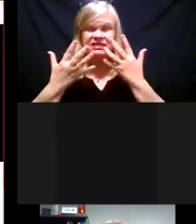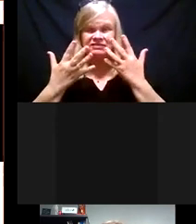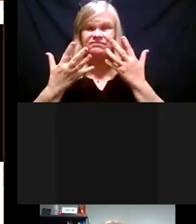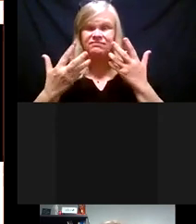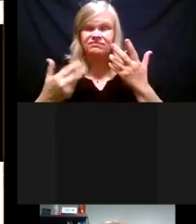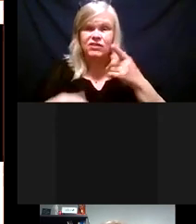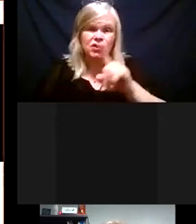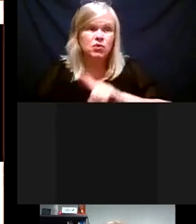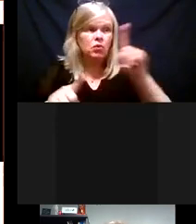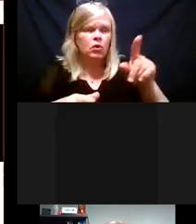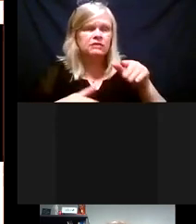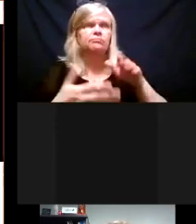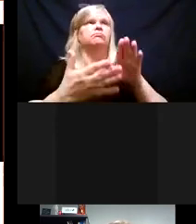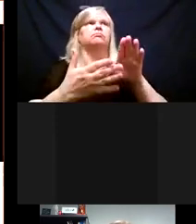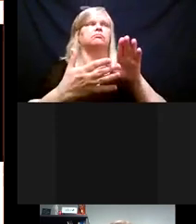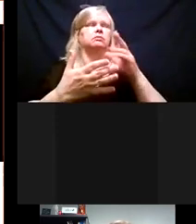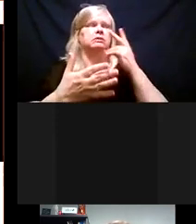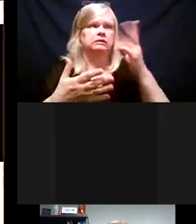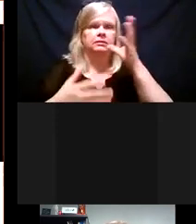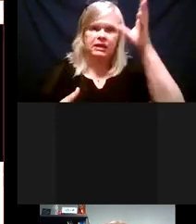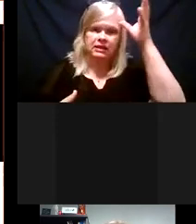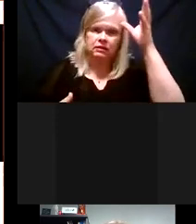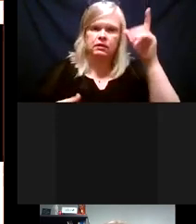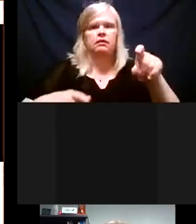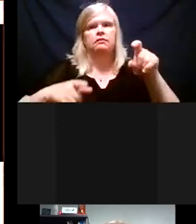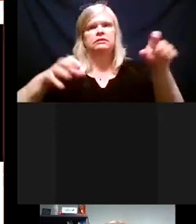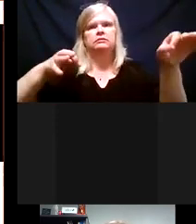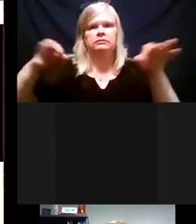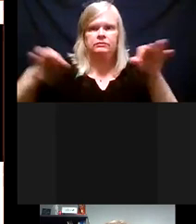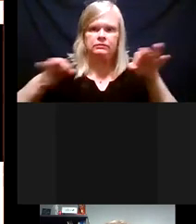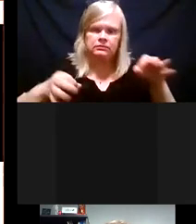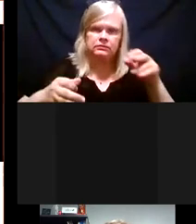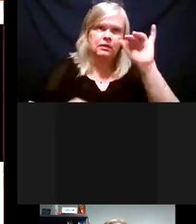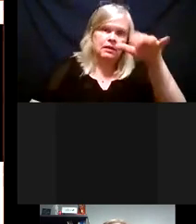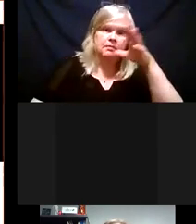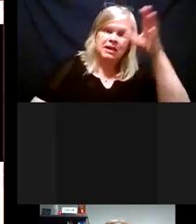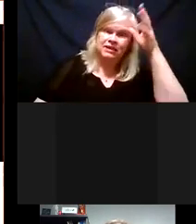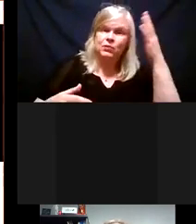GET PUT INTO IN HAVING TO EXPLAIN TO A PARENT WHY YOU ARE